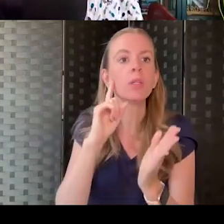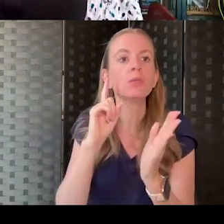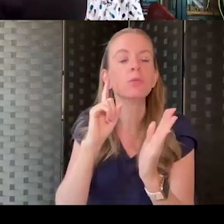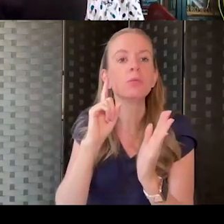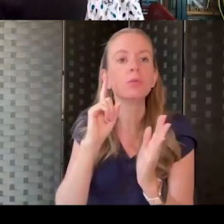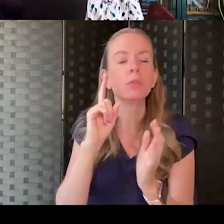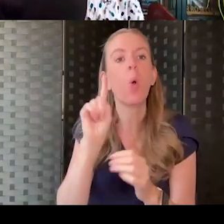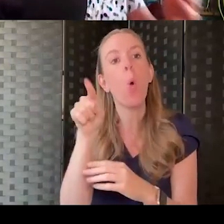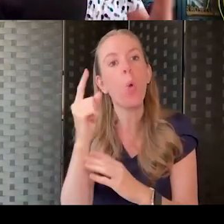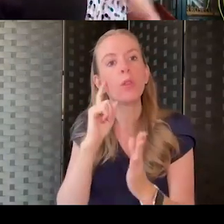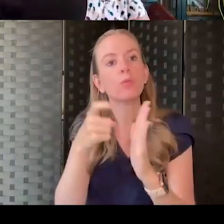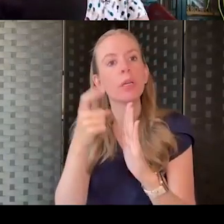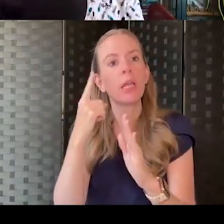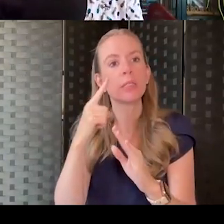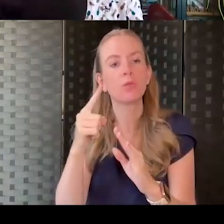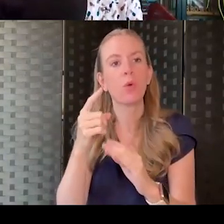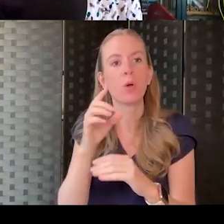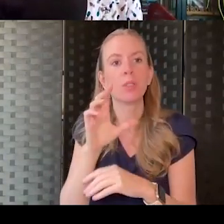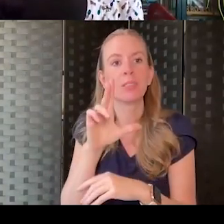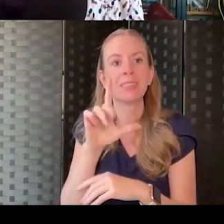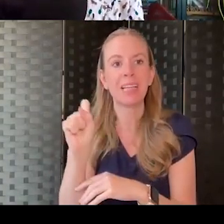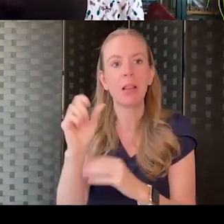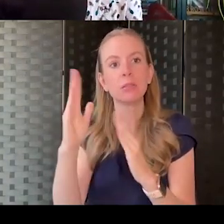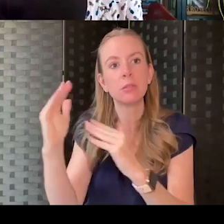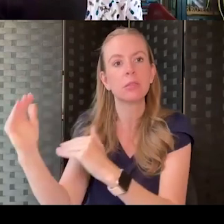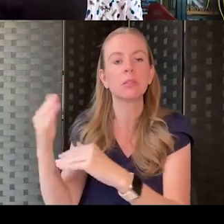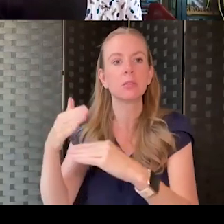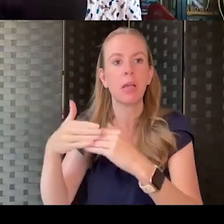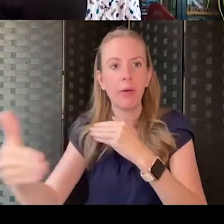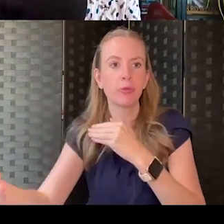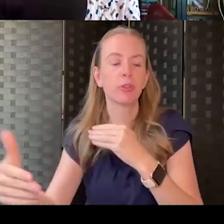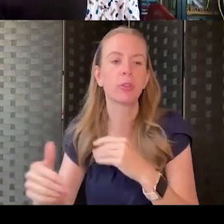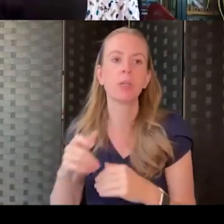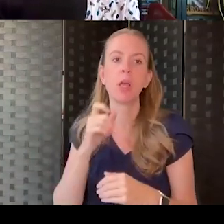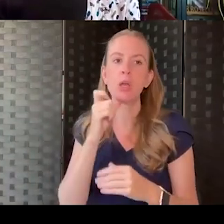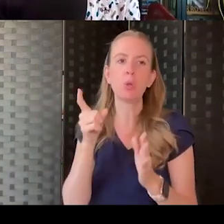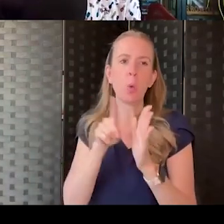them in the down, literally, in the source code. Don't assign new column or row headers part way